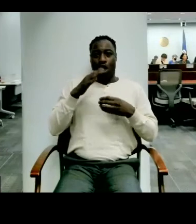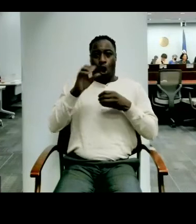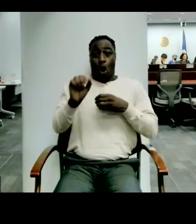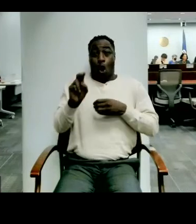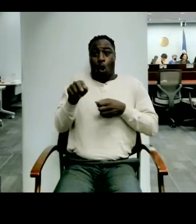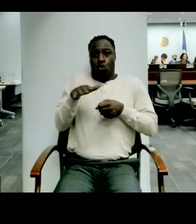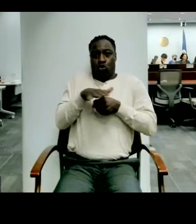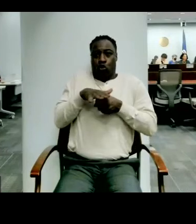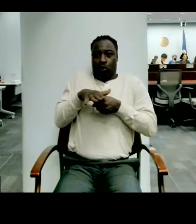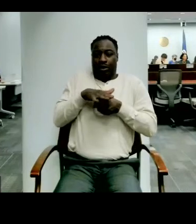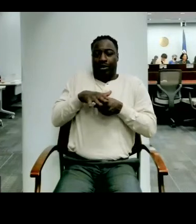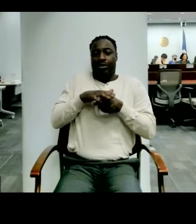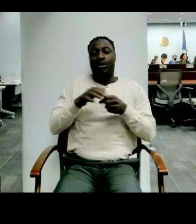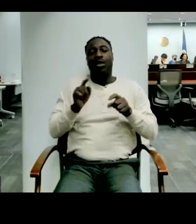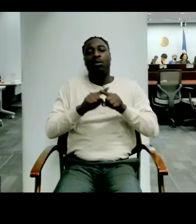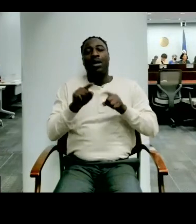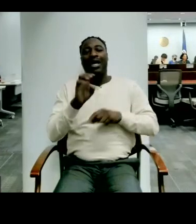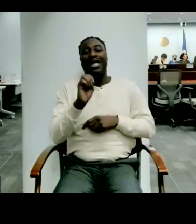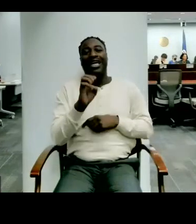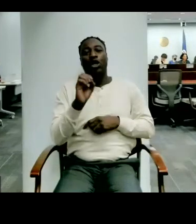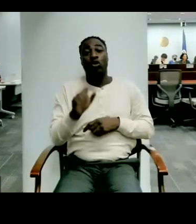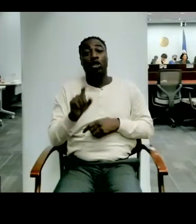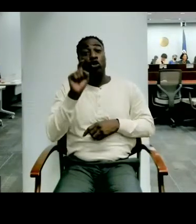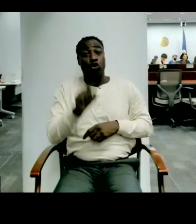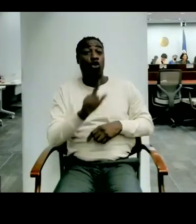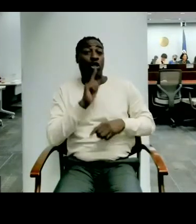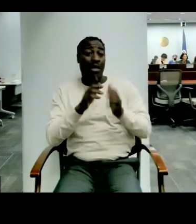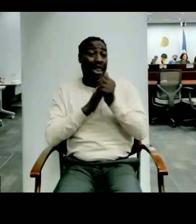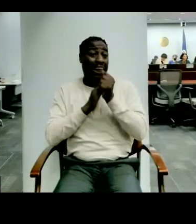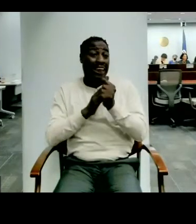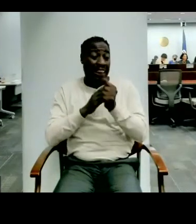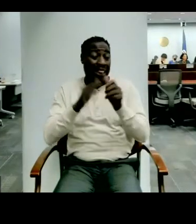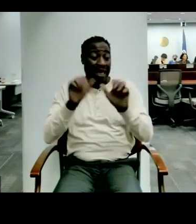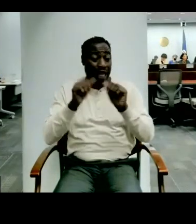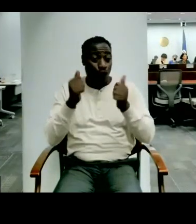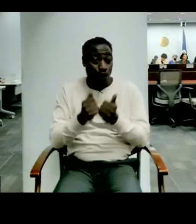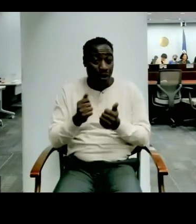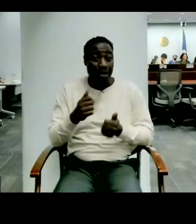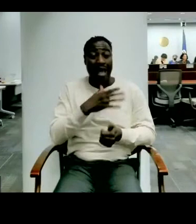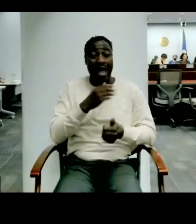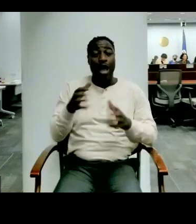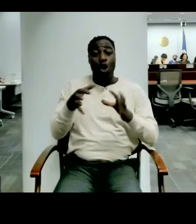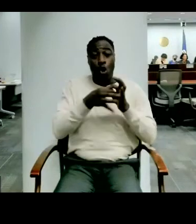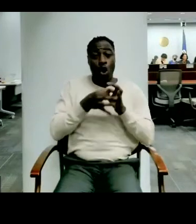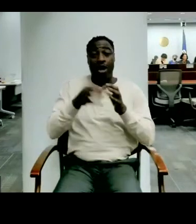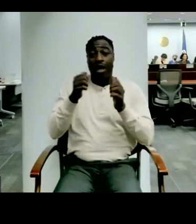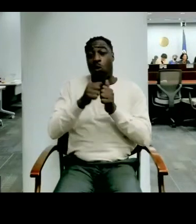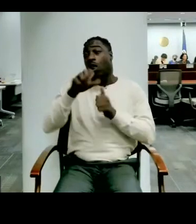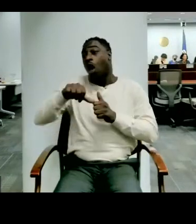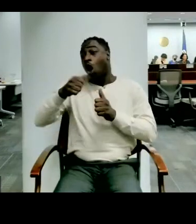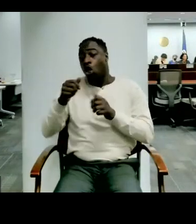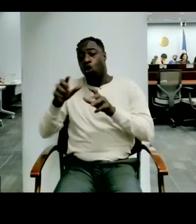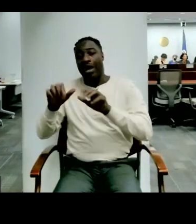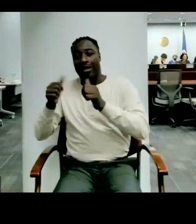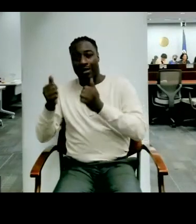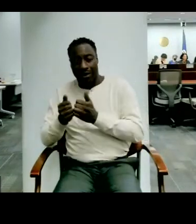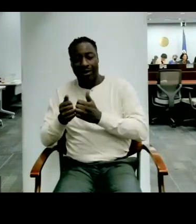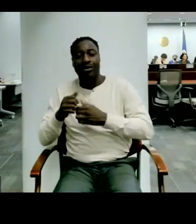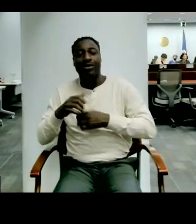Largely EEOC you should be the lead agency and coordination um and avoiding redundancy and